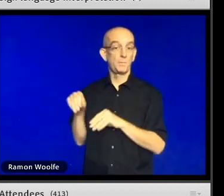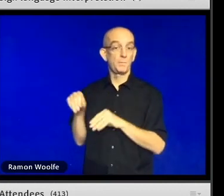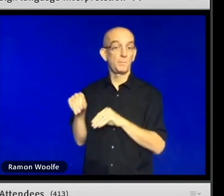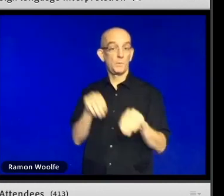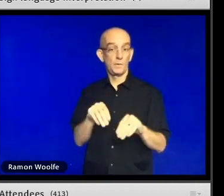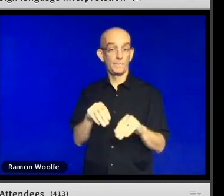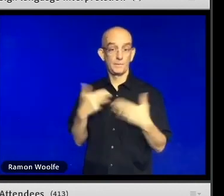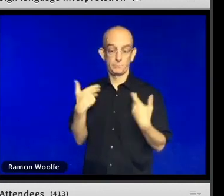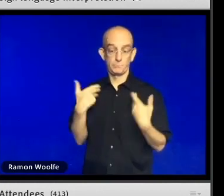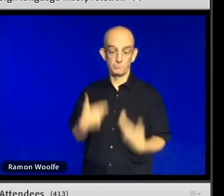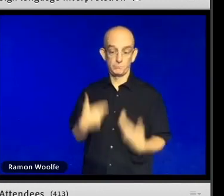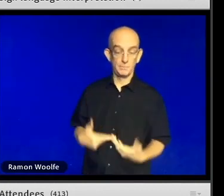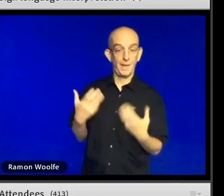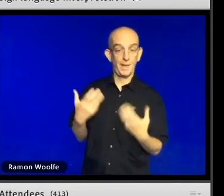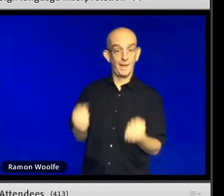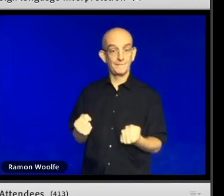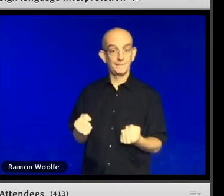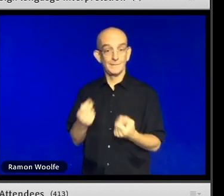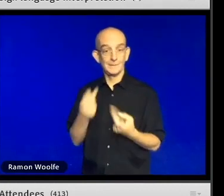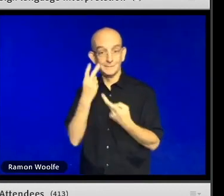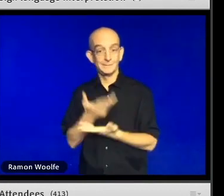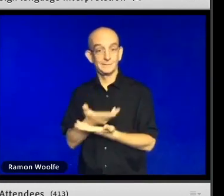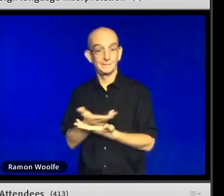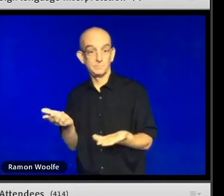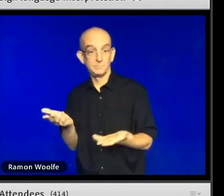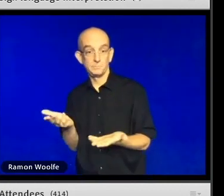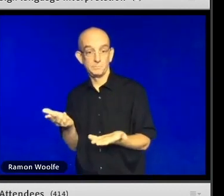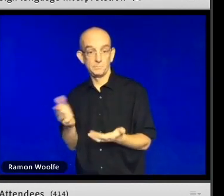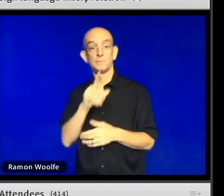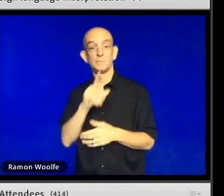provide reasonable accommodations especially for persons that have been interviewed, sign